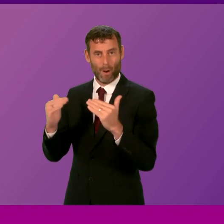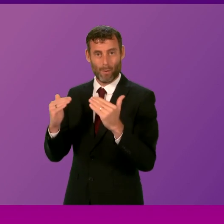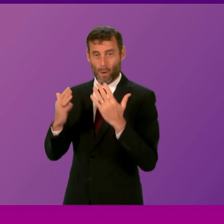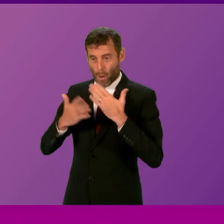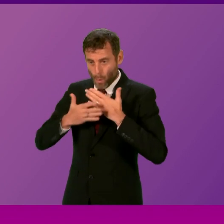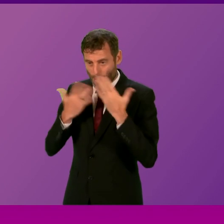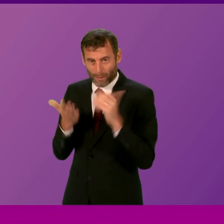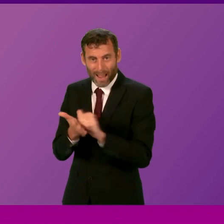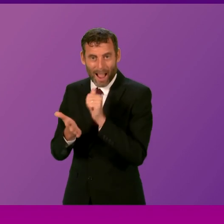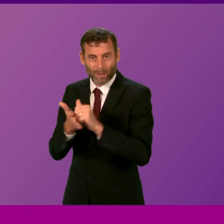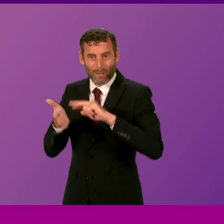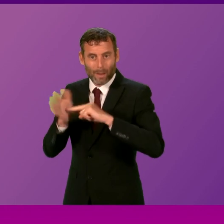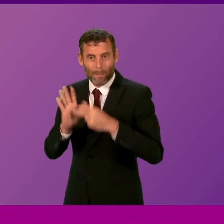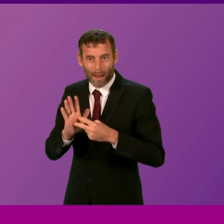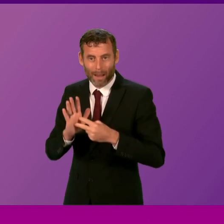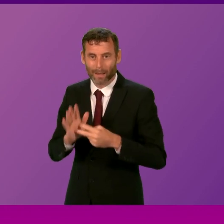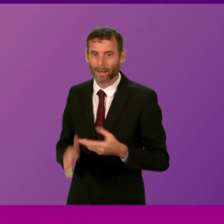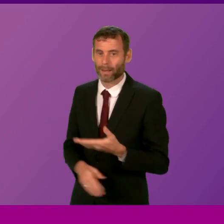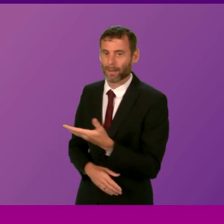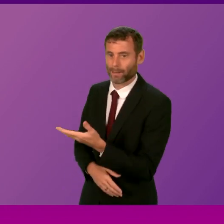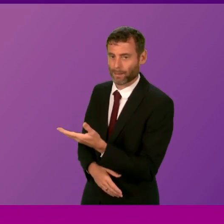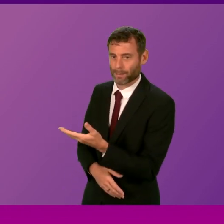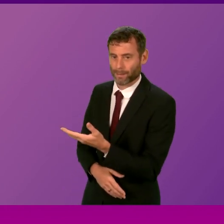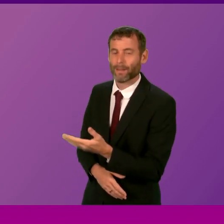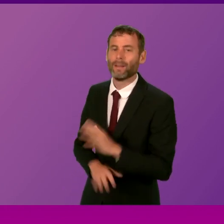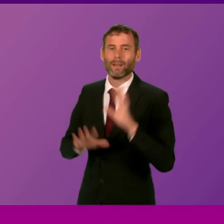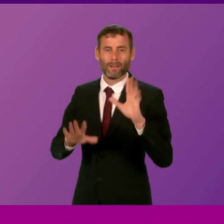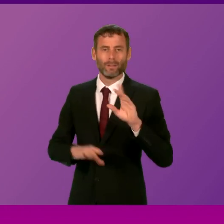I would be grateful if we could do members the courtesy of hearing their questions.